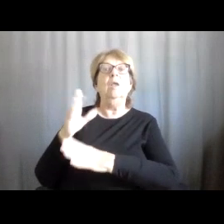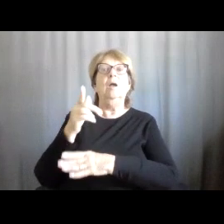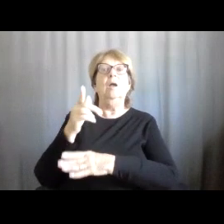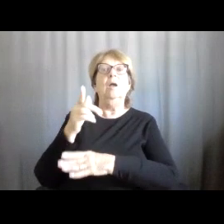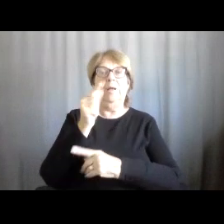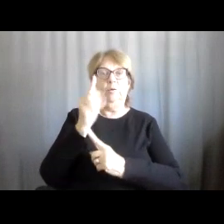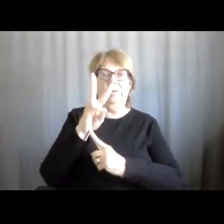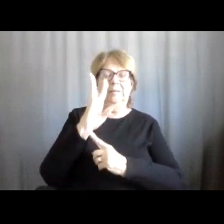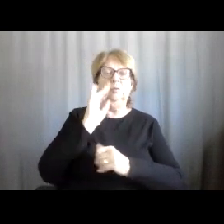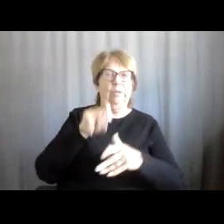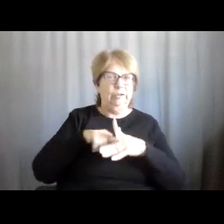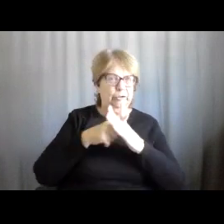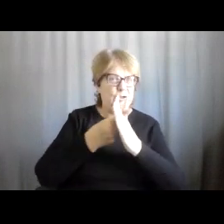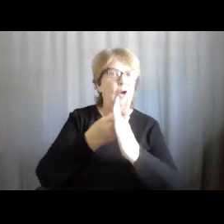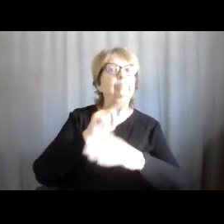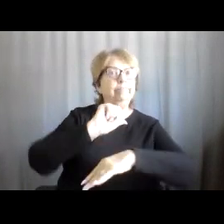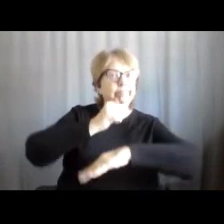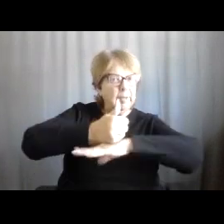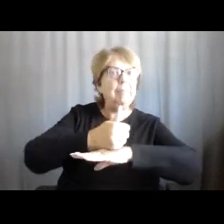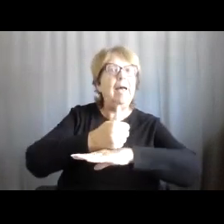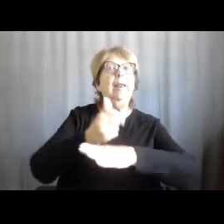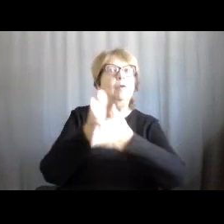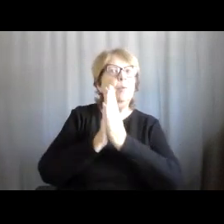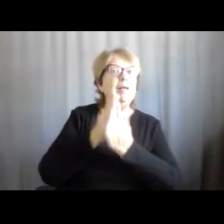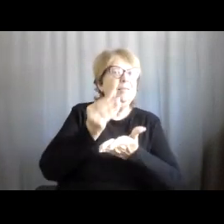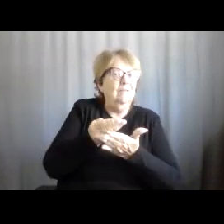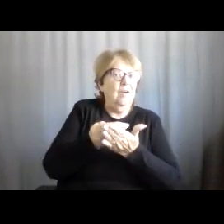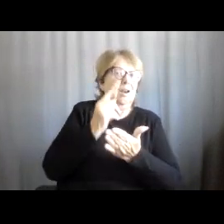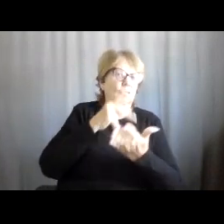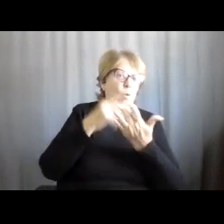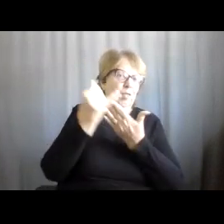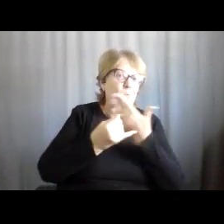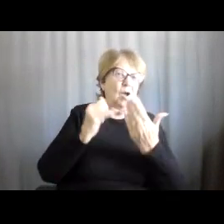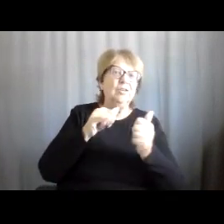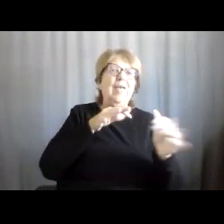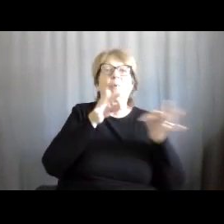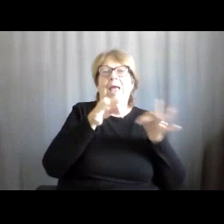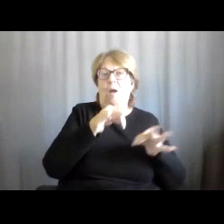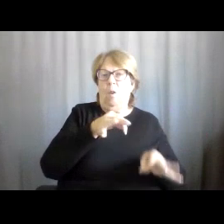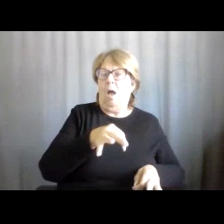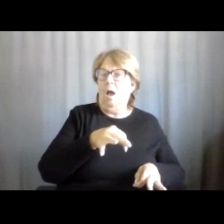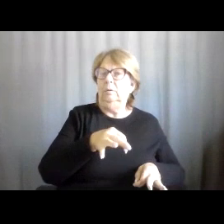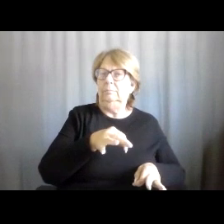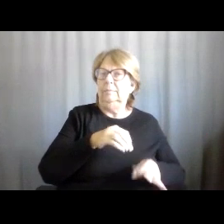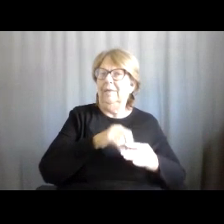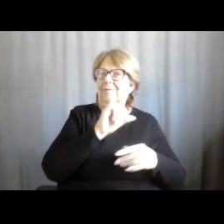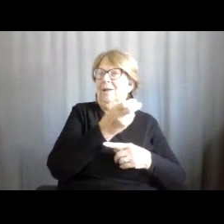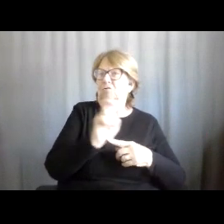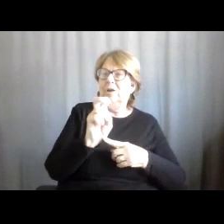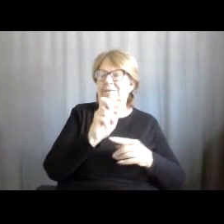implementing and requesting funding for projects as outlined in the transition plan document.